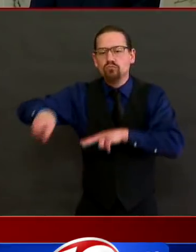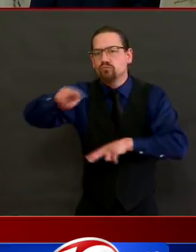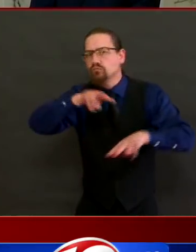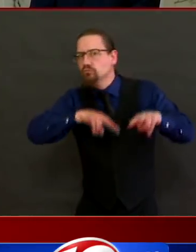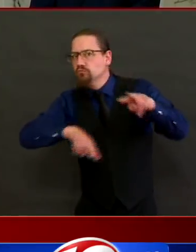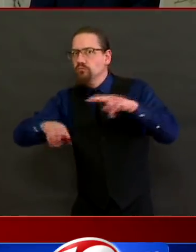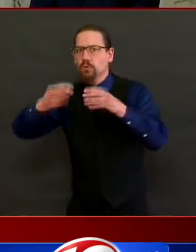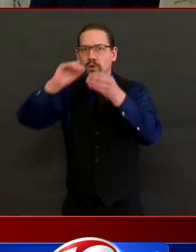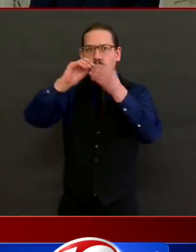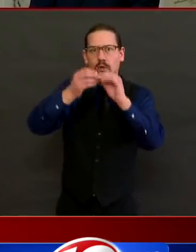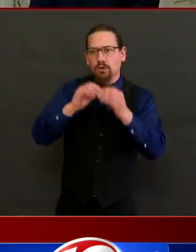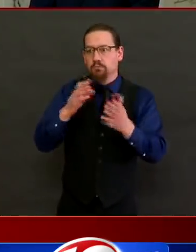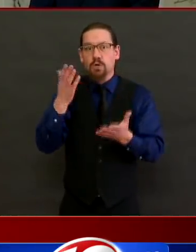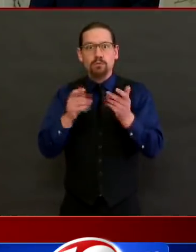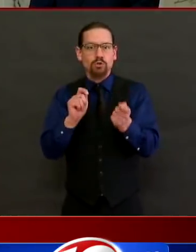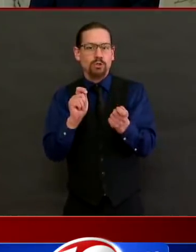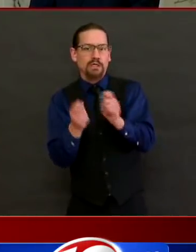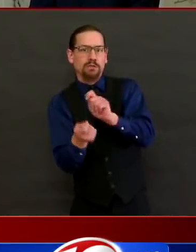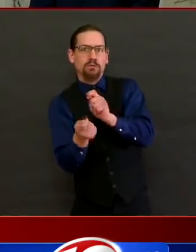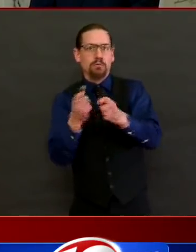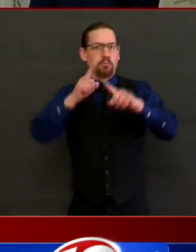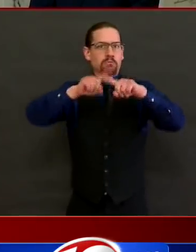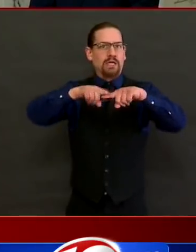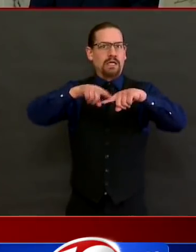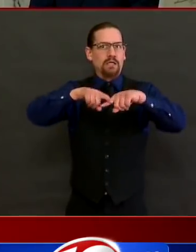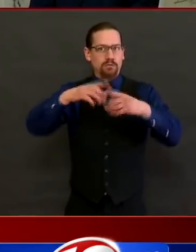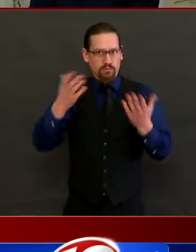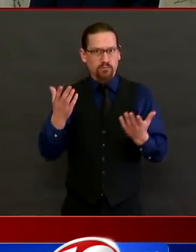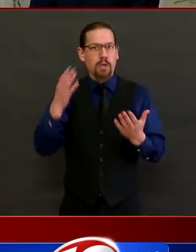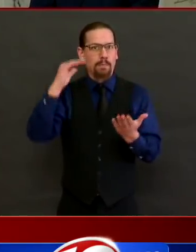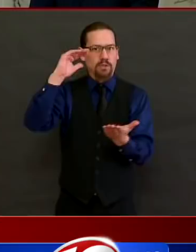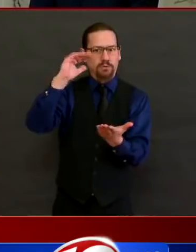I WANTED YOU TO SEE THAT YOUR HARD WORK IS ALREADY PAYING OFF,